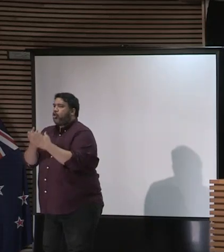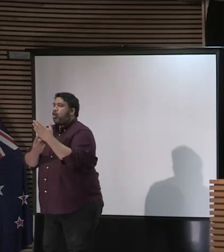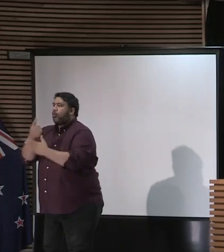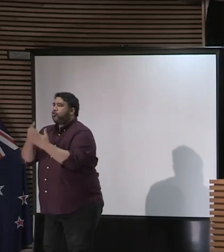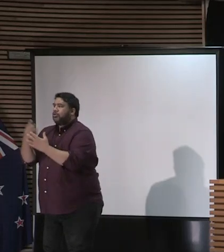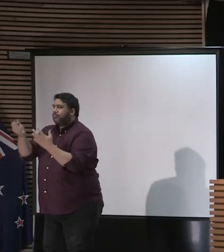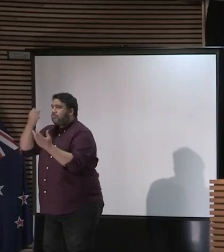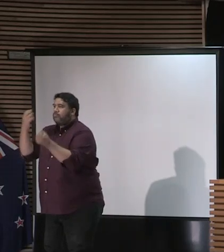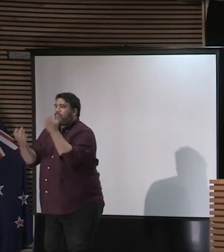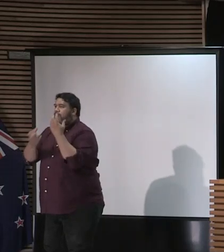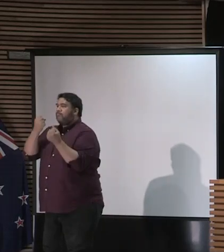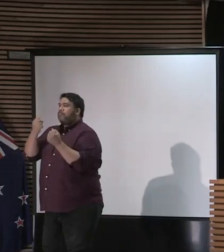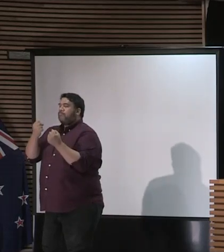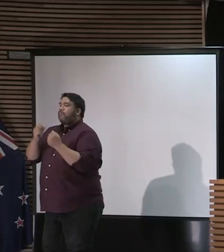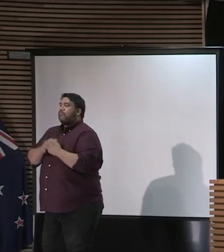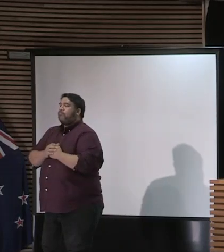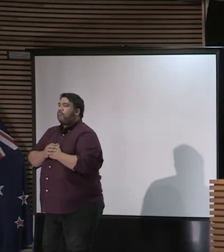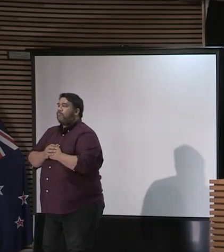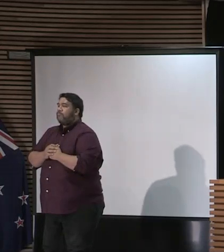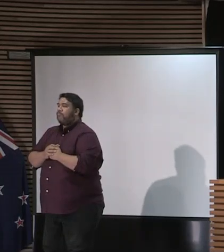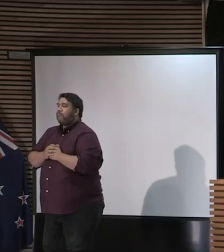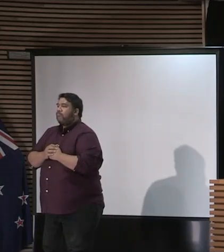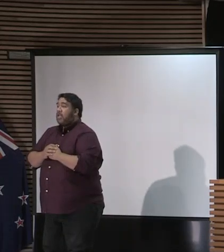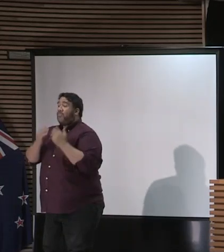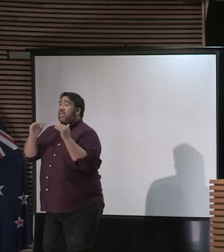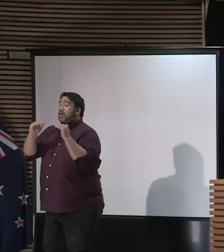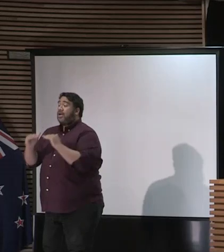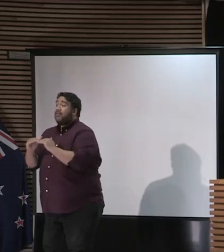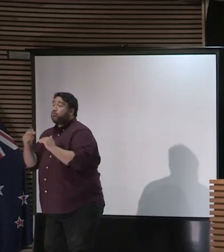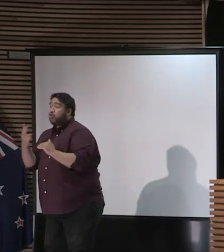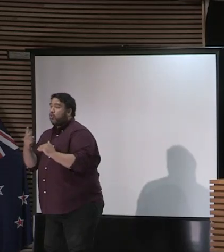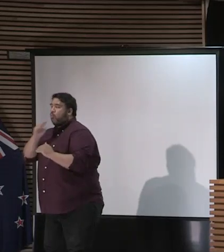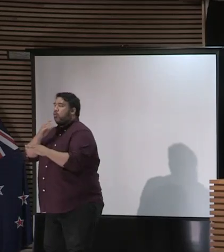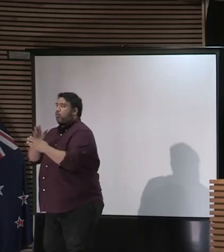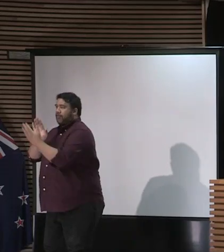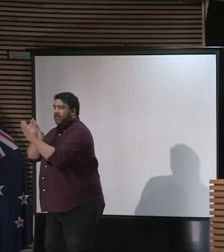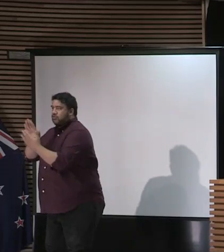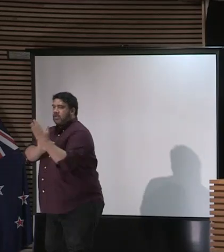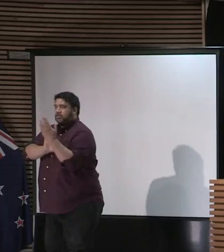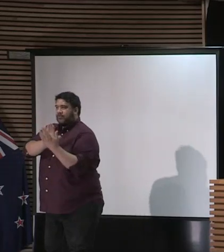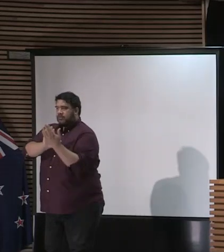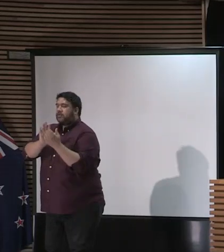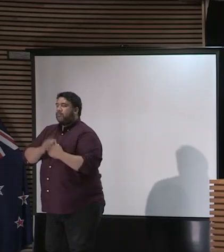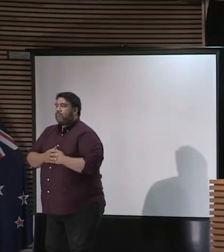match up employment opportunities. This will expand to face-to-face engagement with clients and